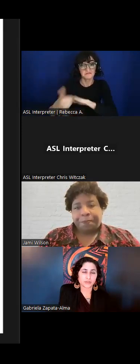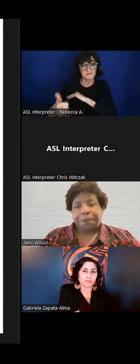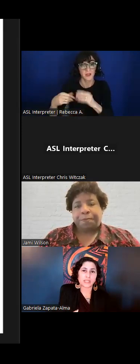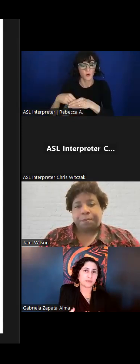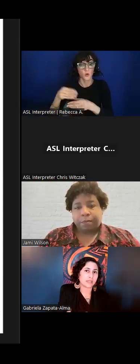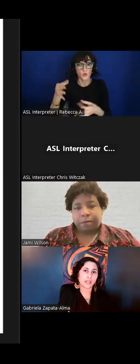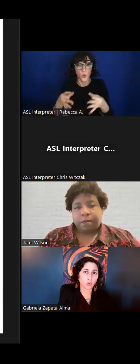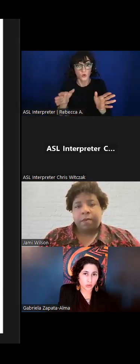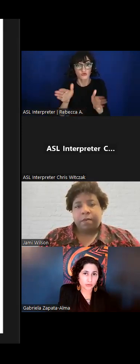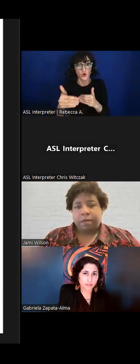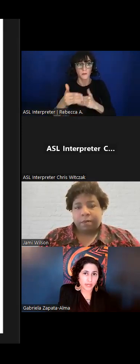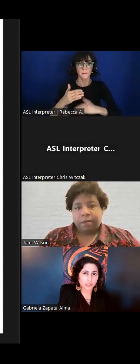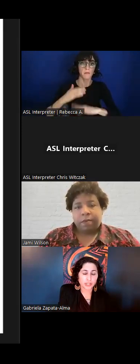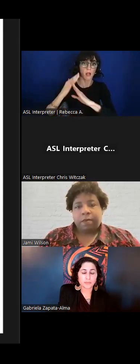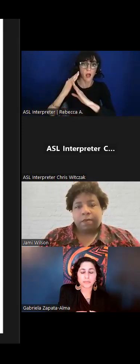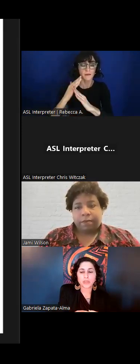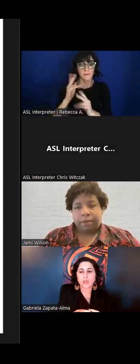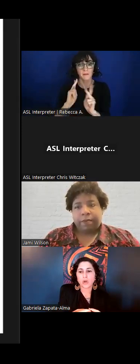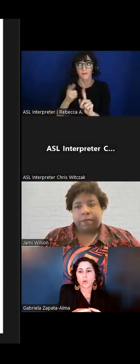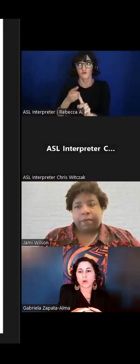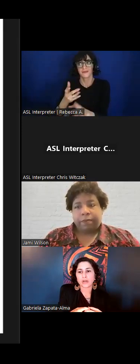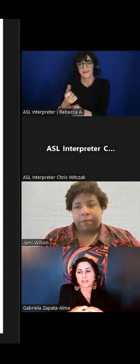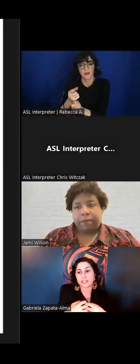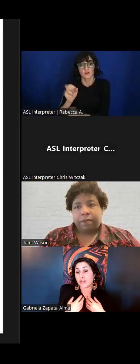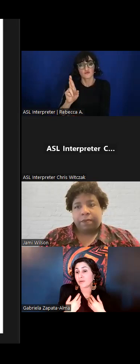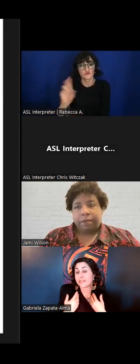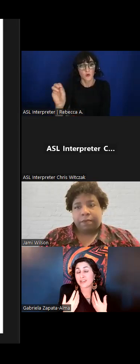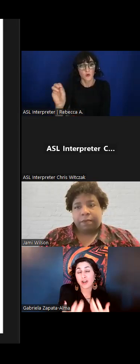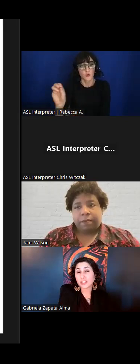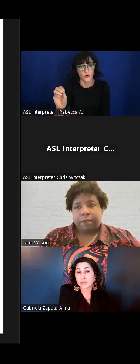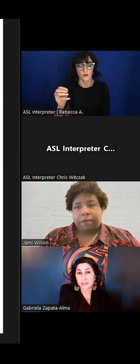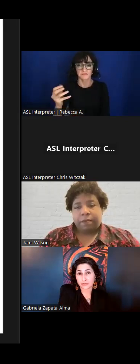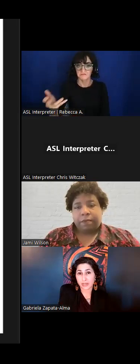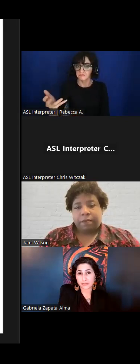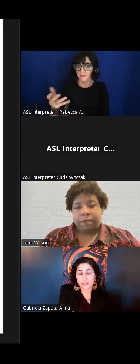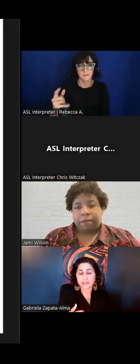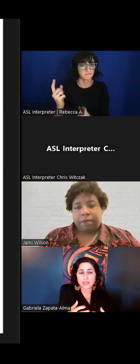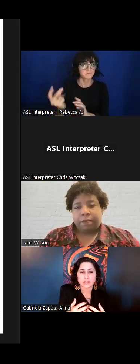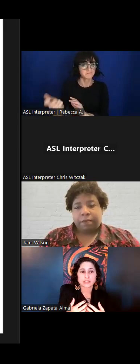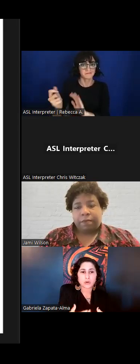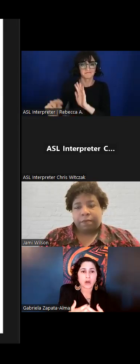from being able to get an order of protection or you know in talking with survivors. So